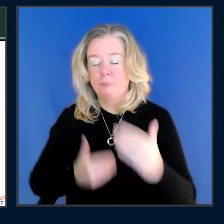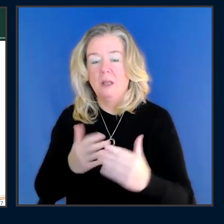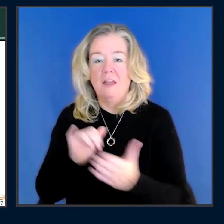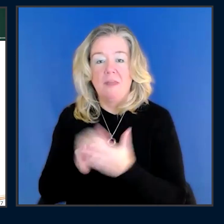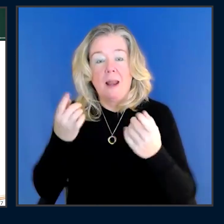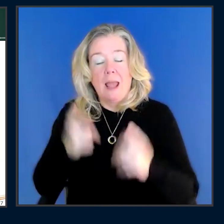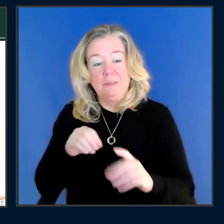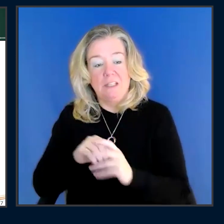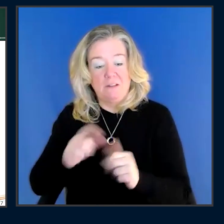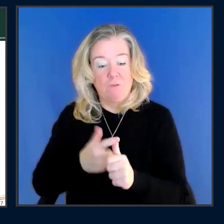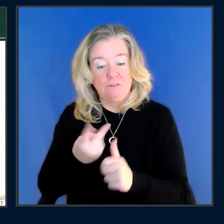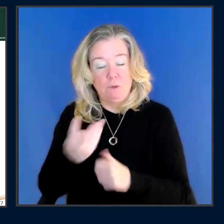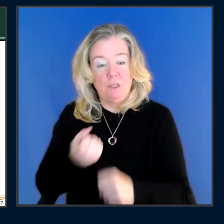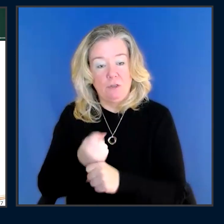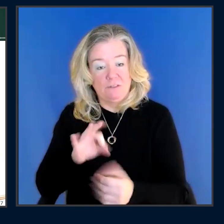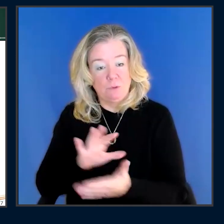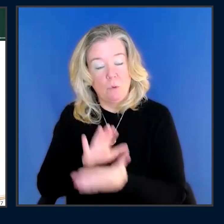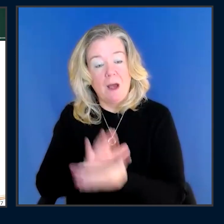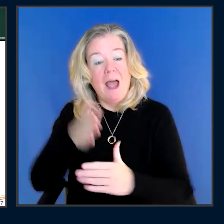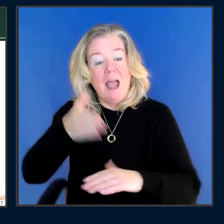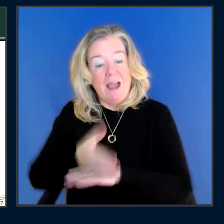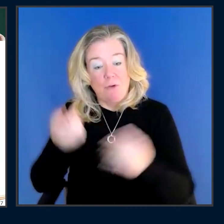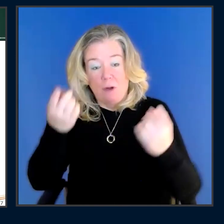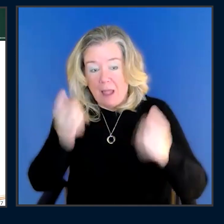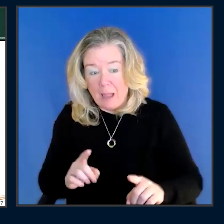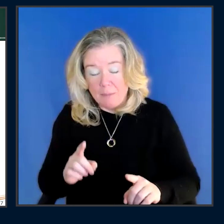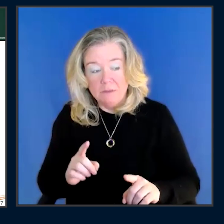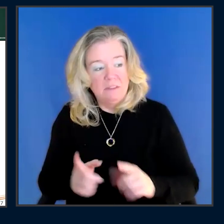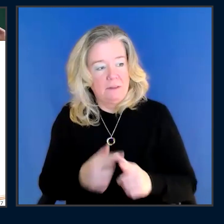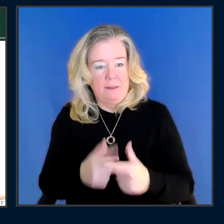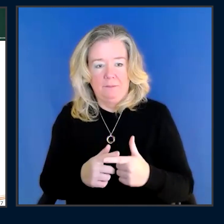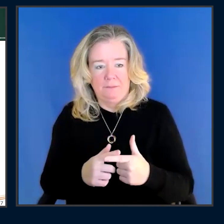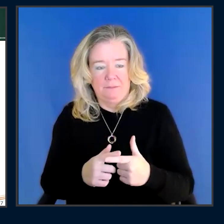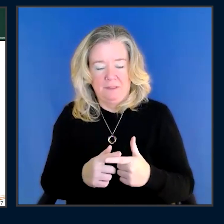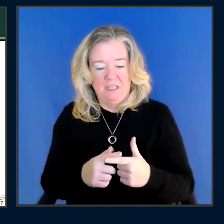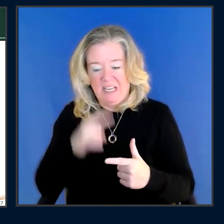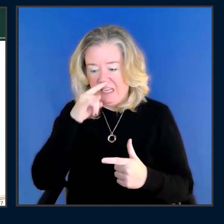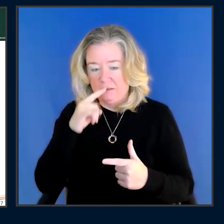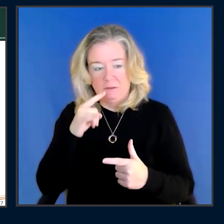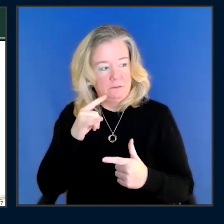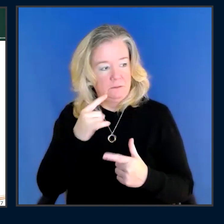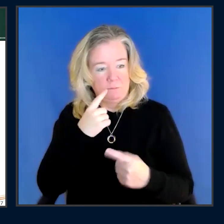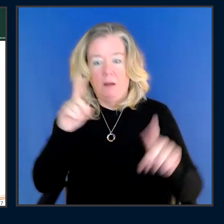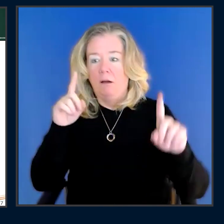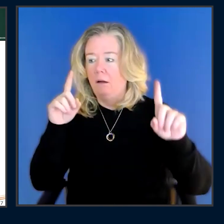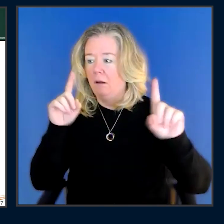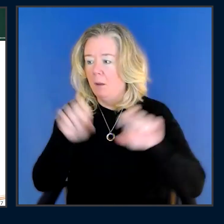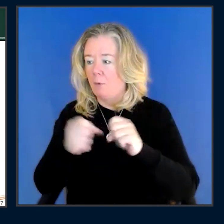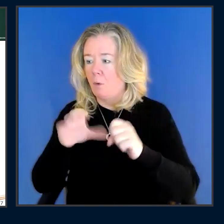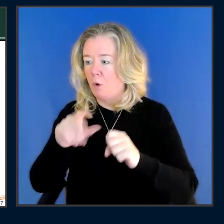Those happen in those first few years of school. And as soon as it happened, it's-it's-it's as if children have arrived. They've broken the code.